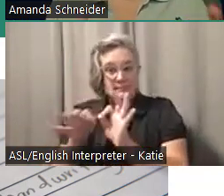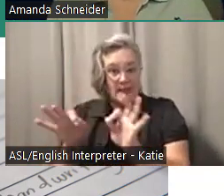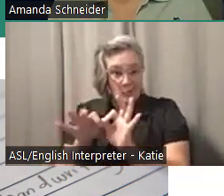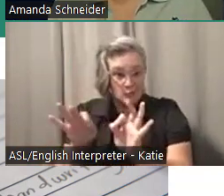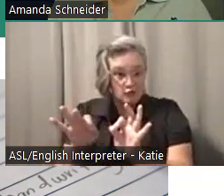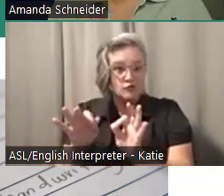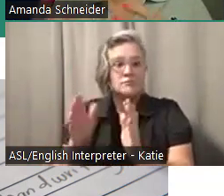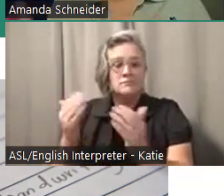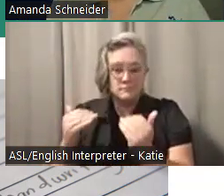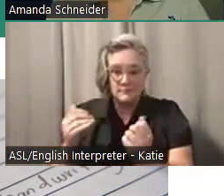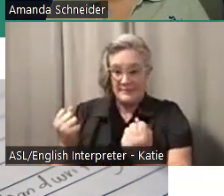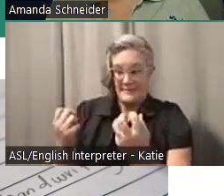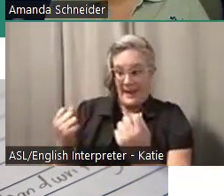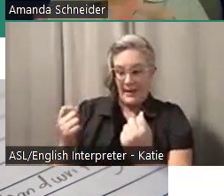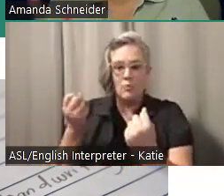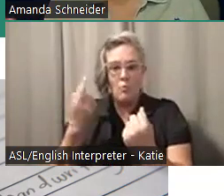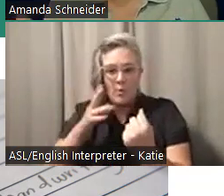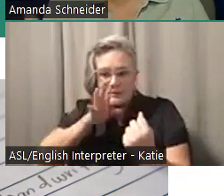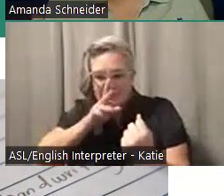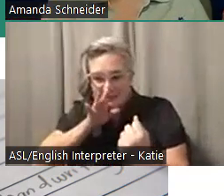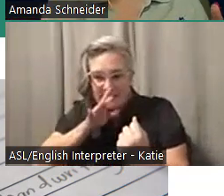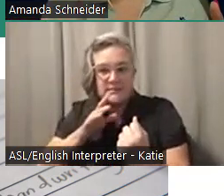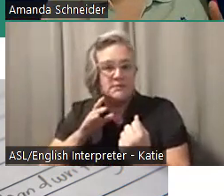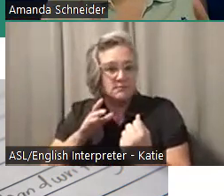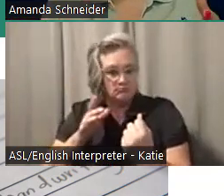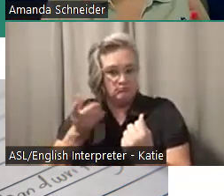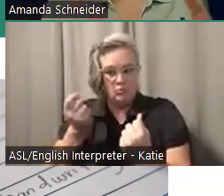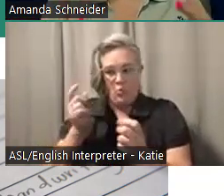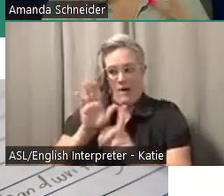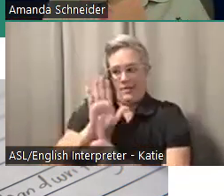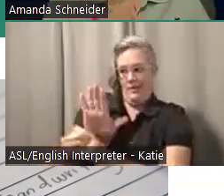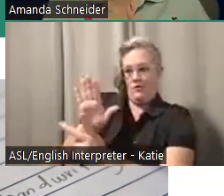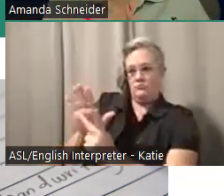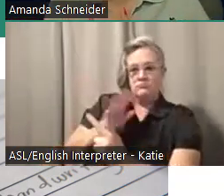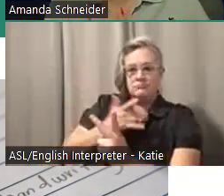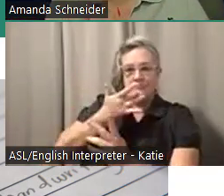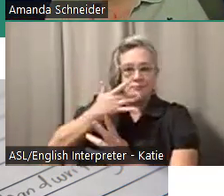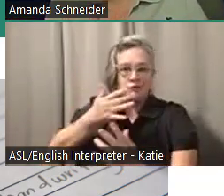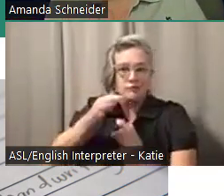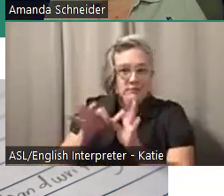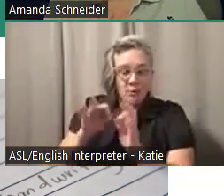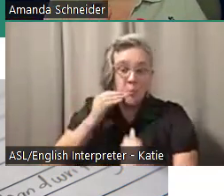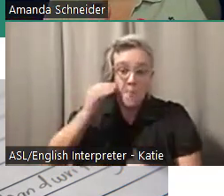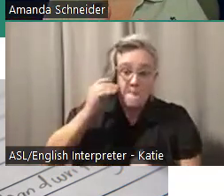Also, signing or speaking, depending on the languages you use at home, or if you use a combination of both.